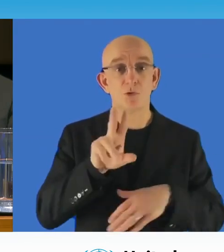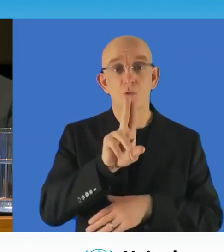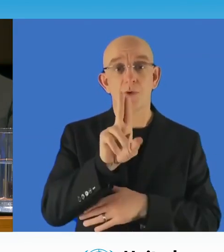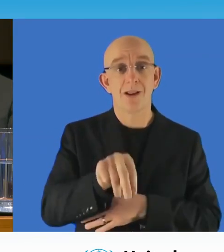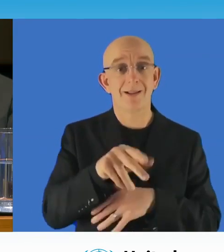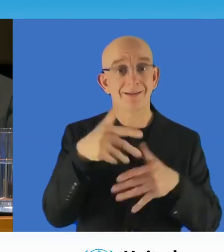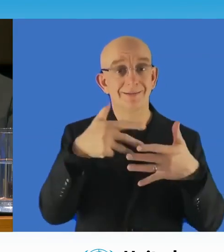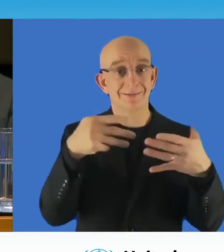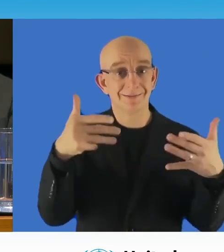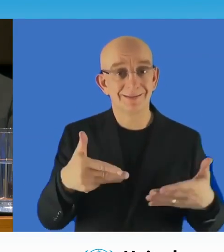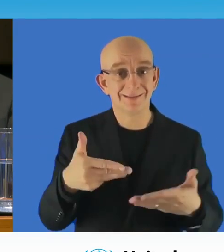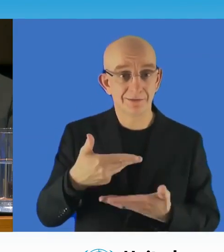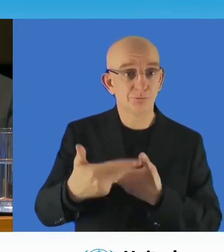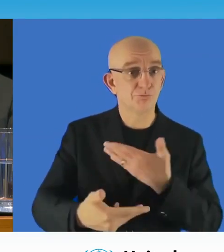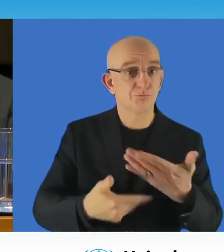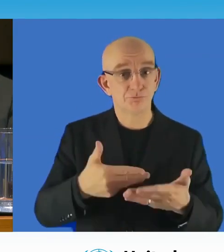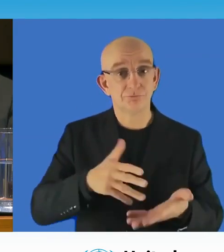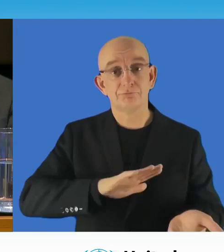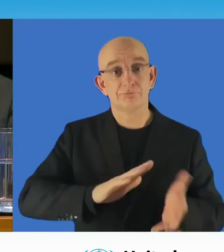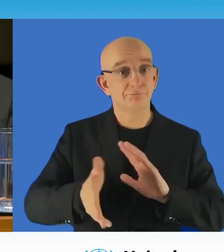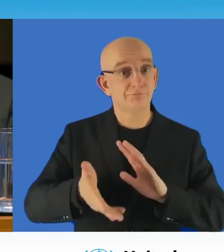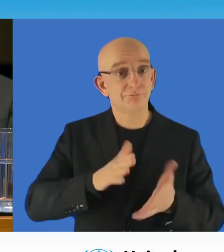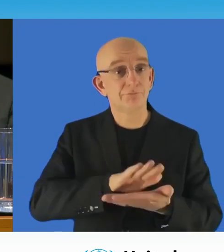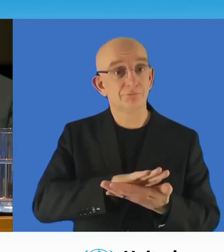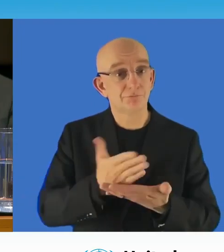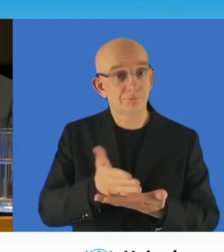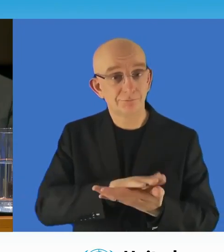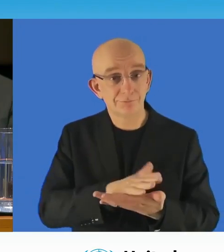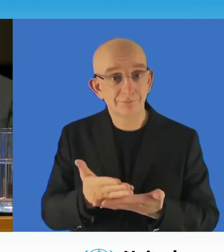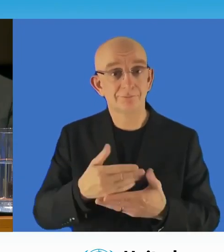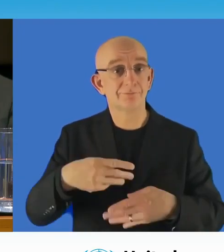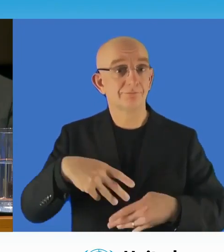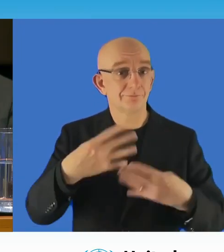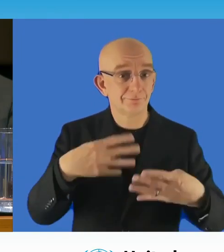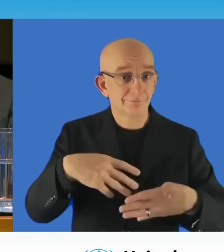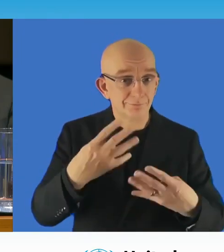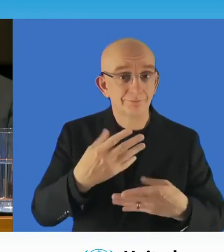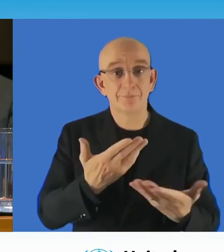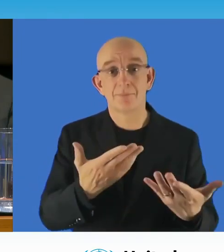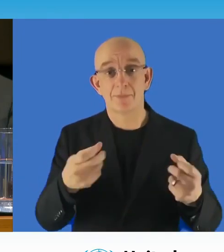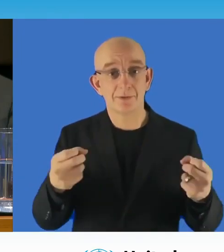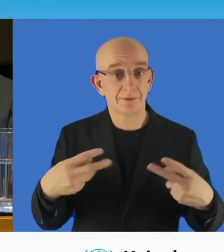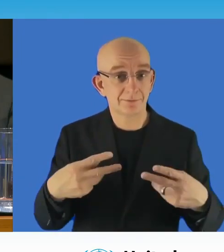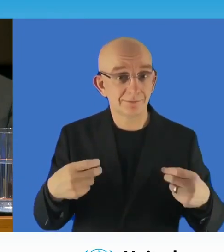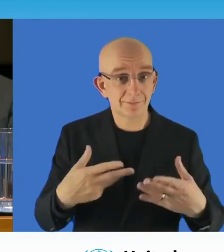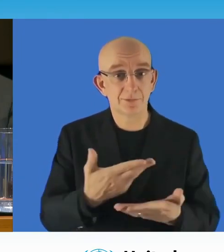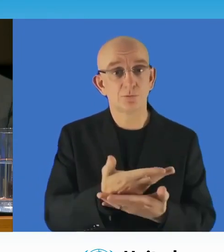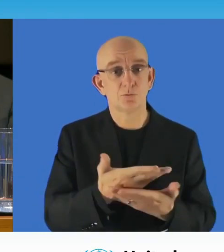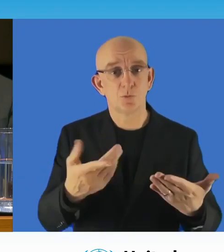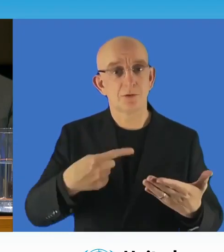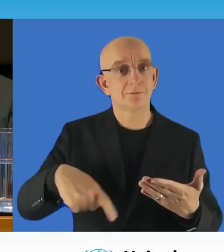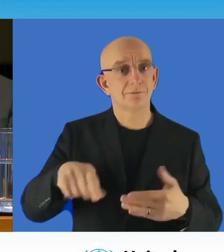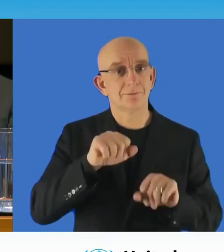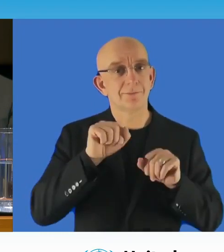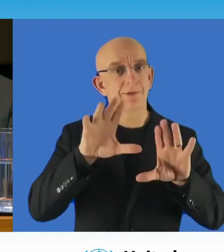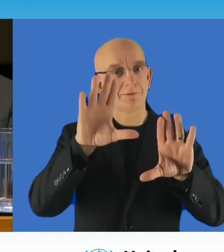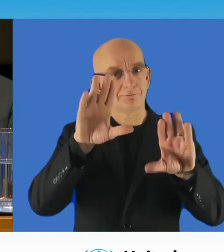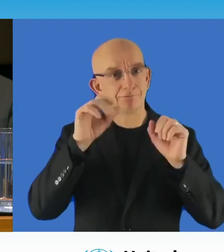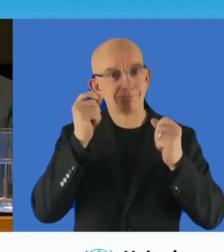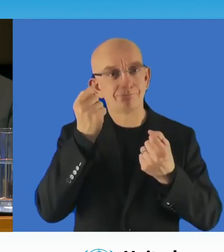sign language interpretation closed ction and easy to understand documentation and many more Who